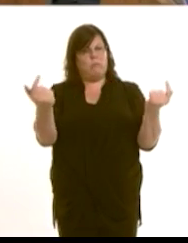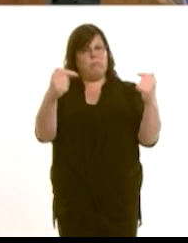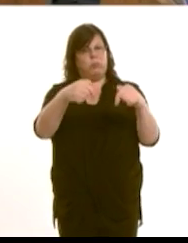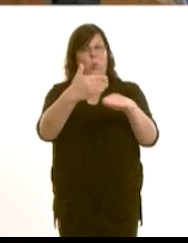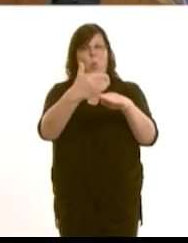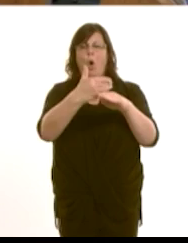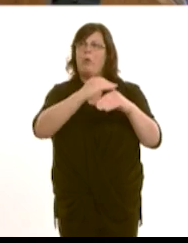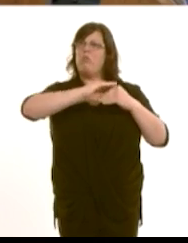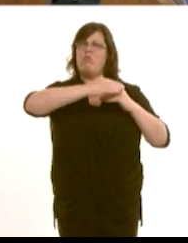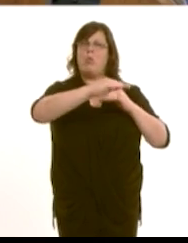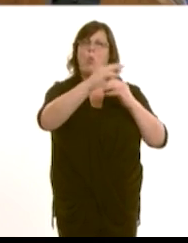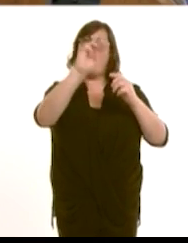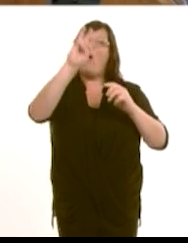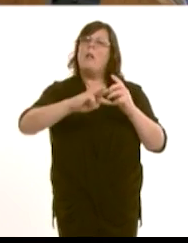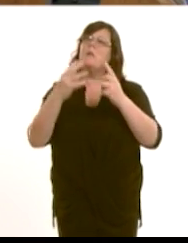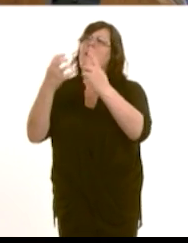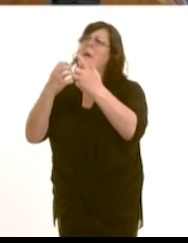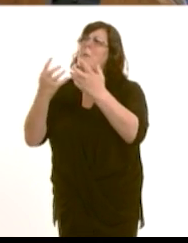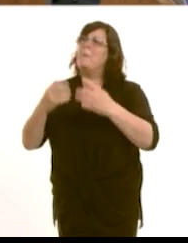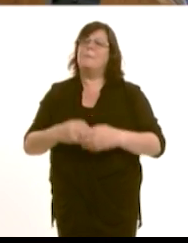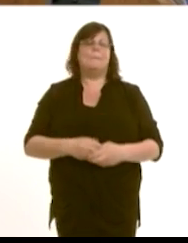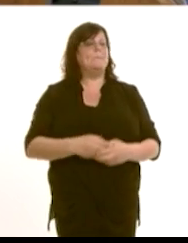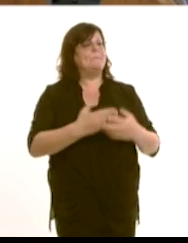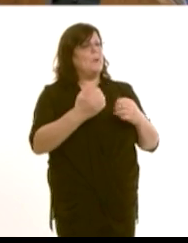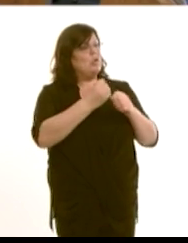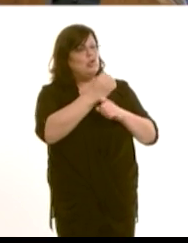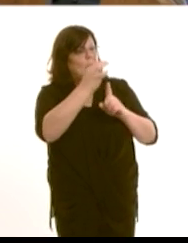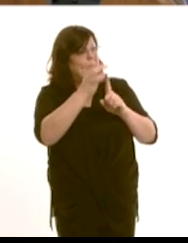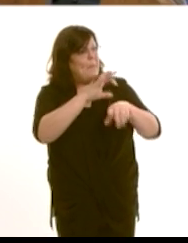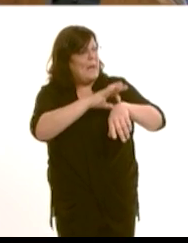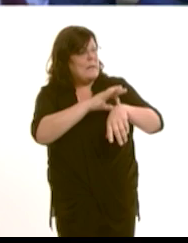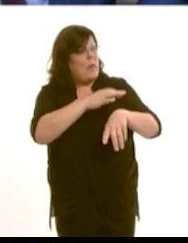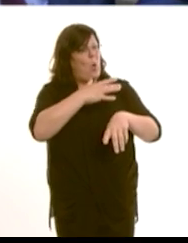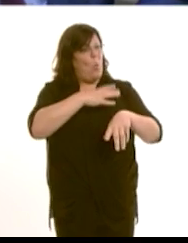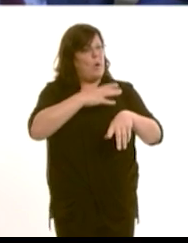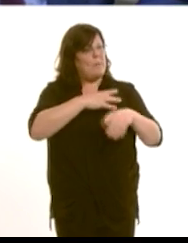Carwyn Jones: Well, if GPs wish to be seen as contractors and independent businesses,